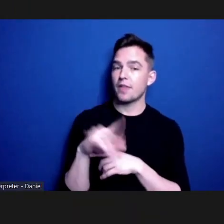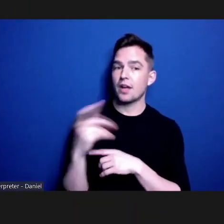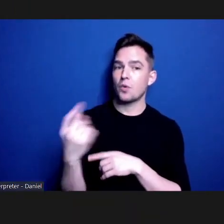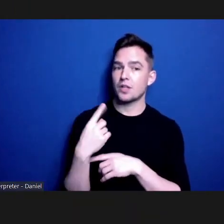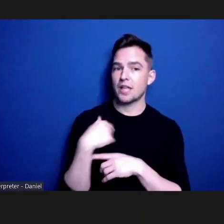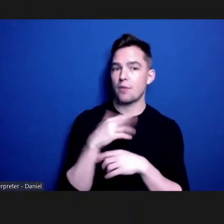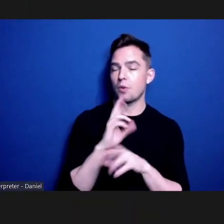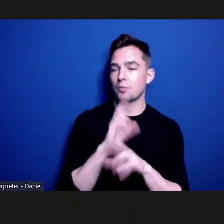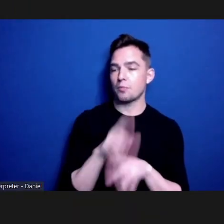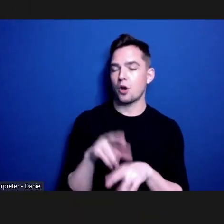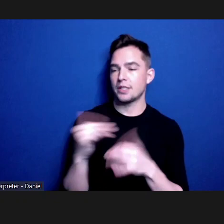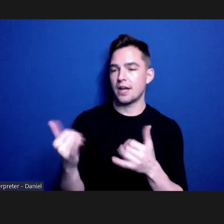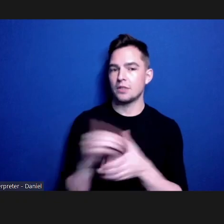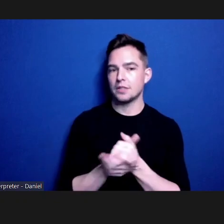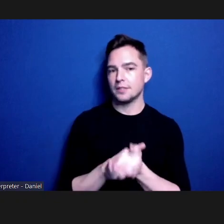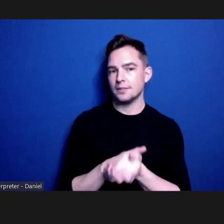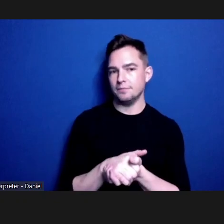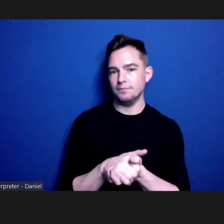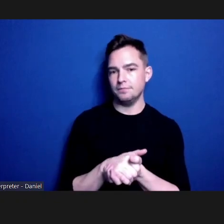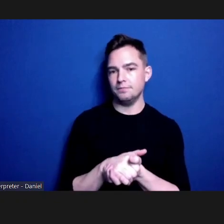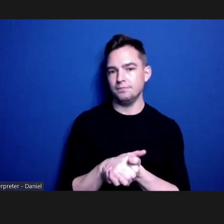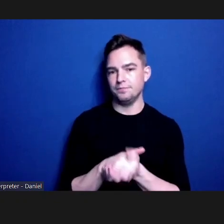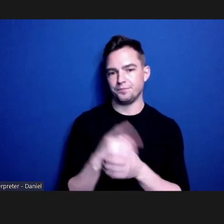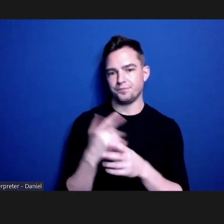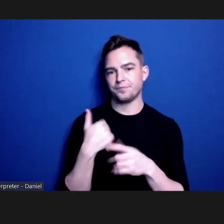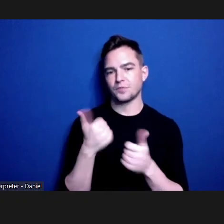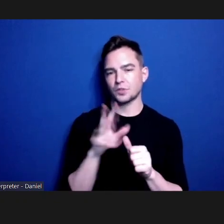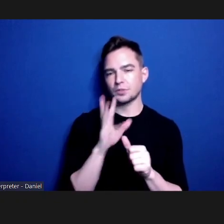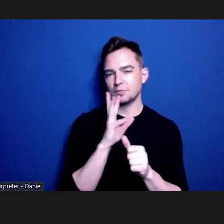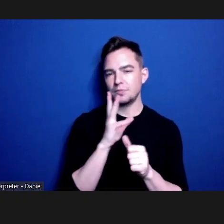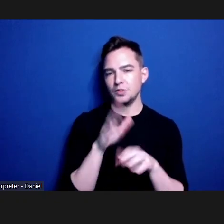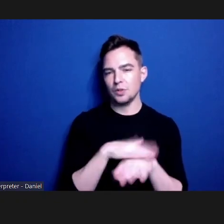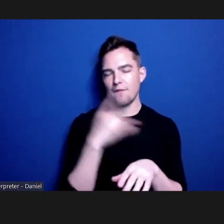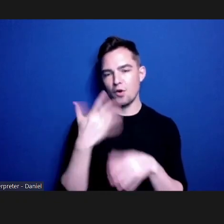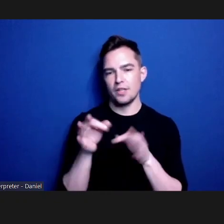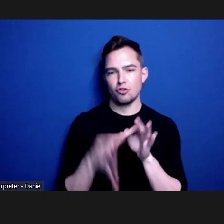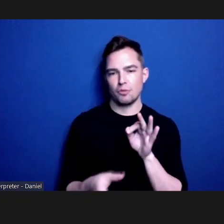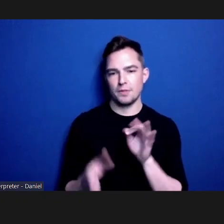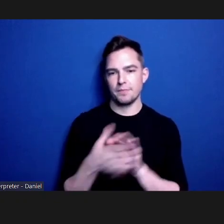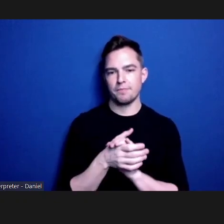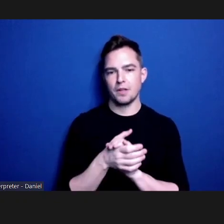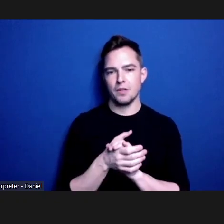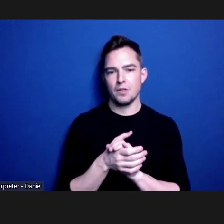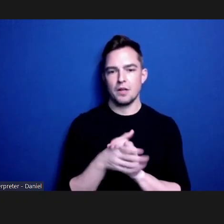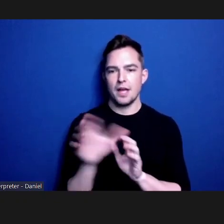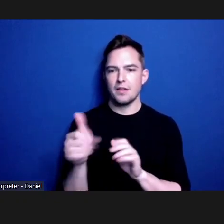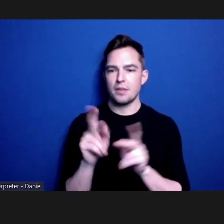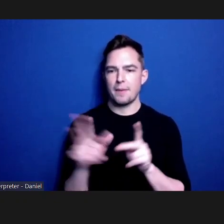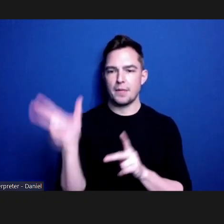to it now. I'll try to speak slowly for the interpreter and the others listening as well.